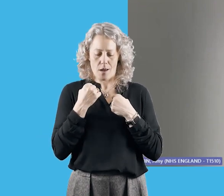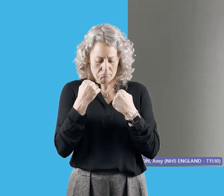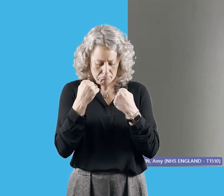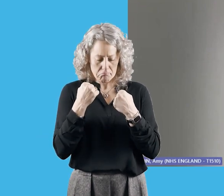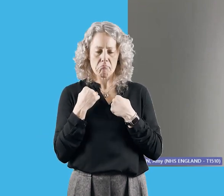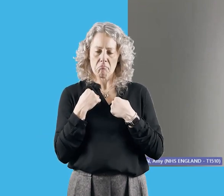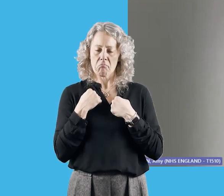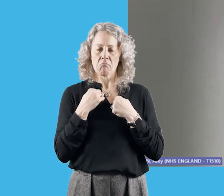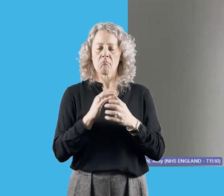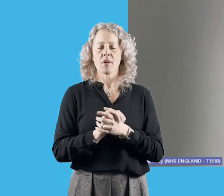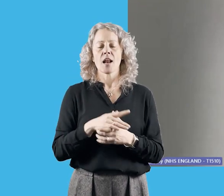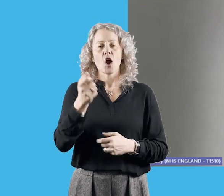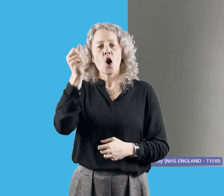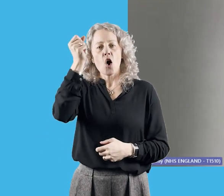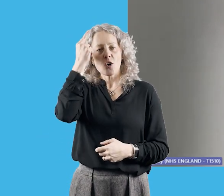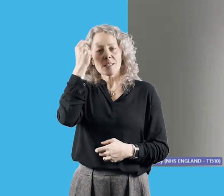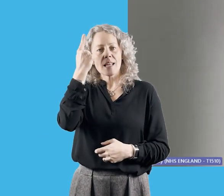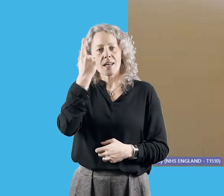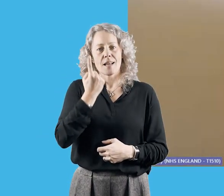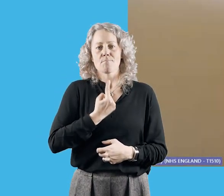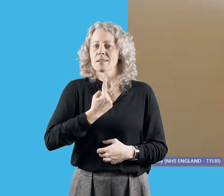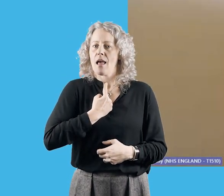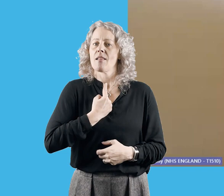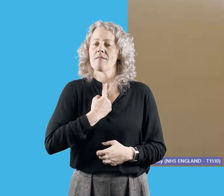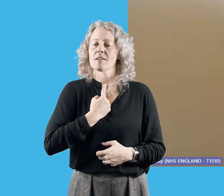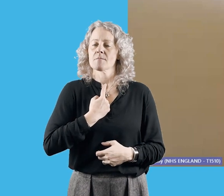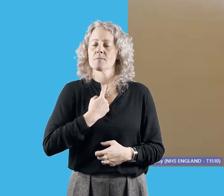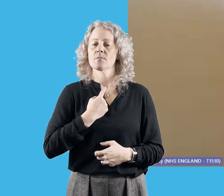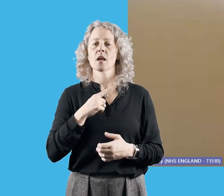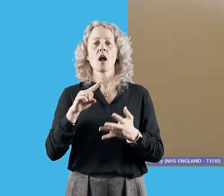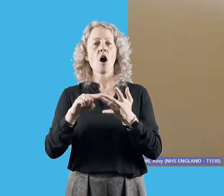much better light than in the past and understand who I am.